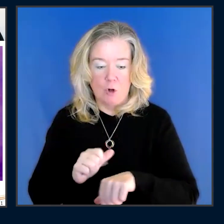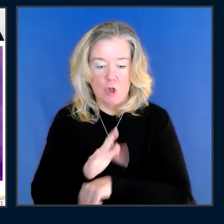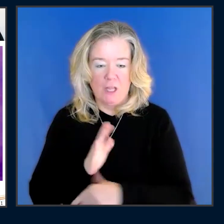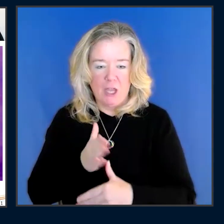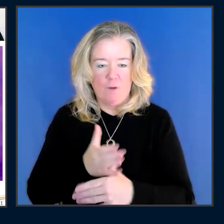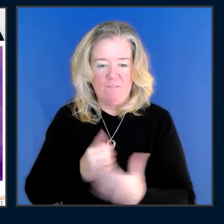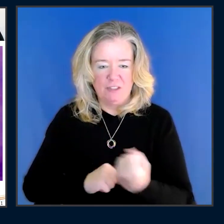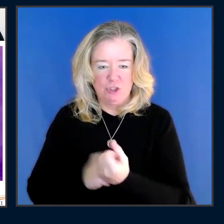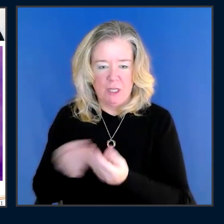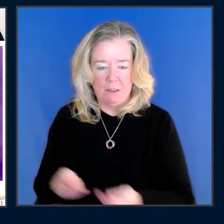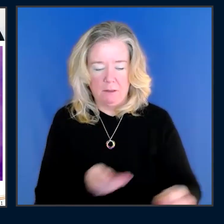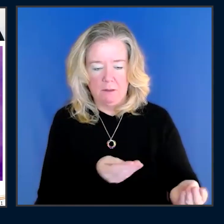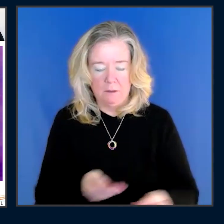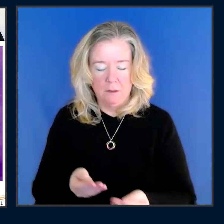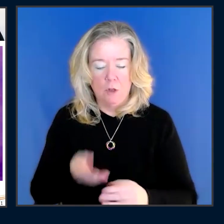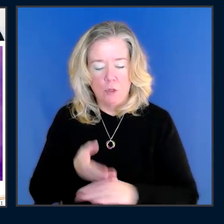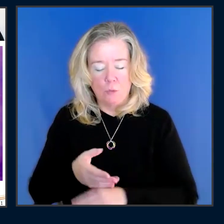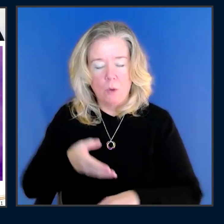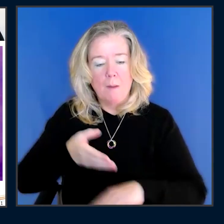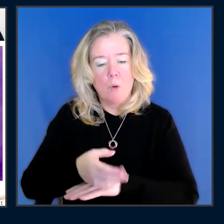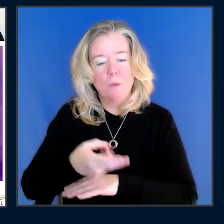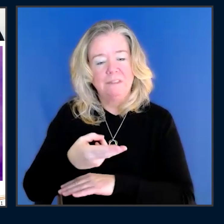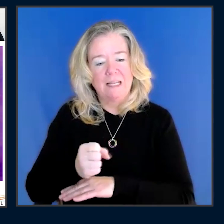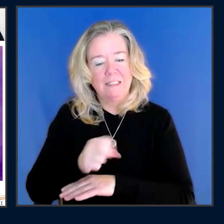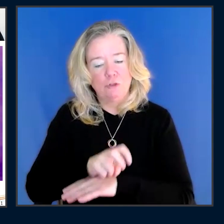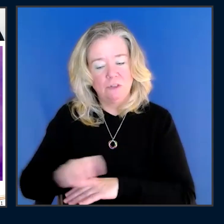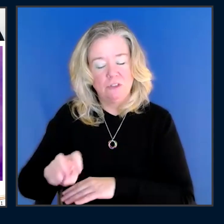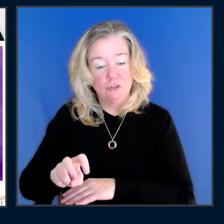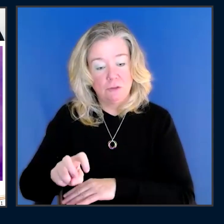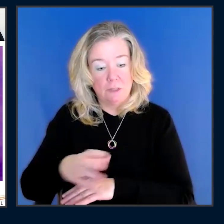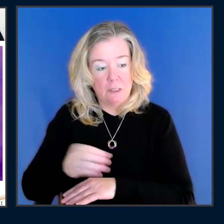from early intervention through post-secondary transition